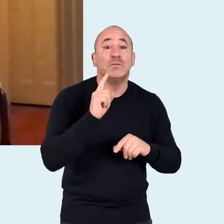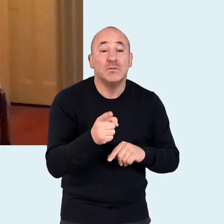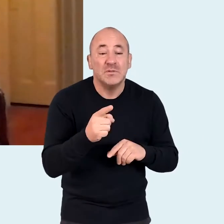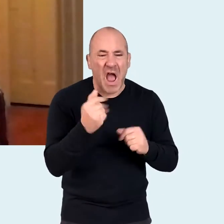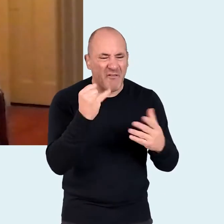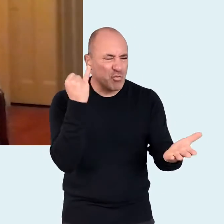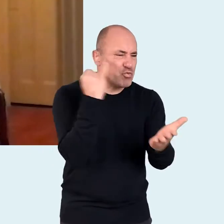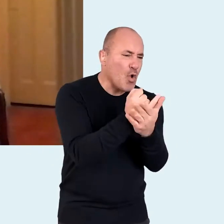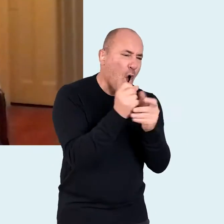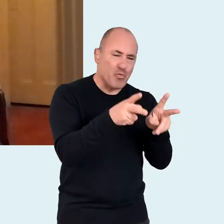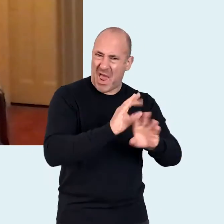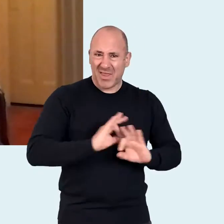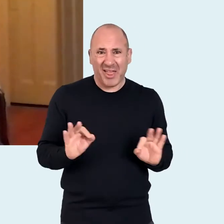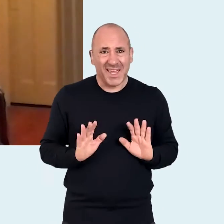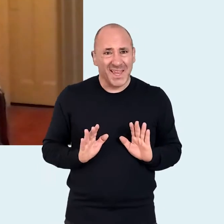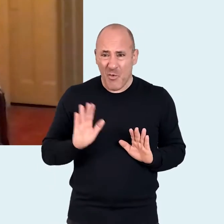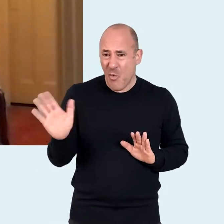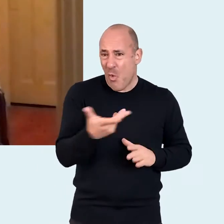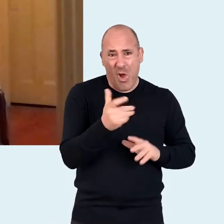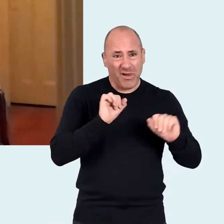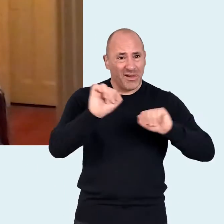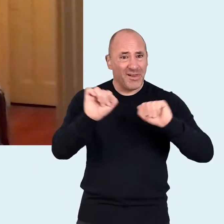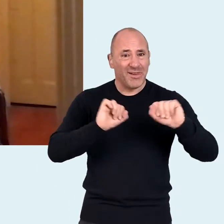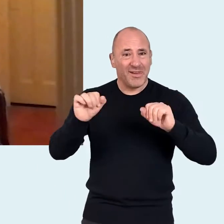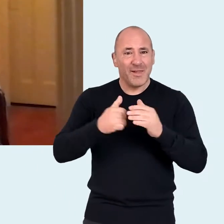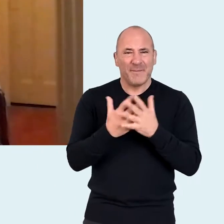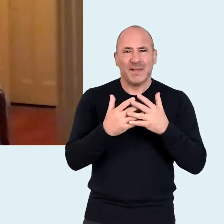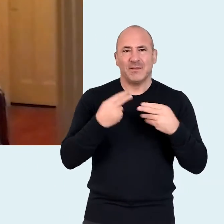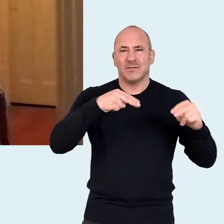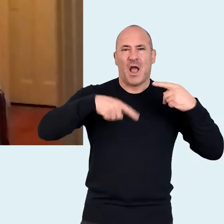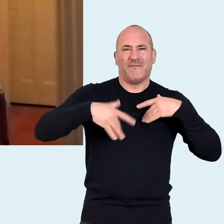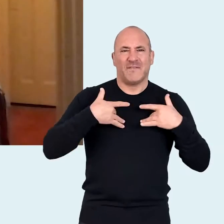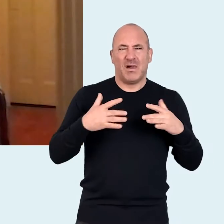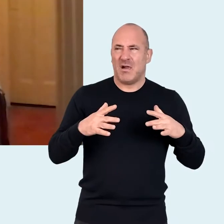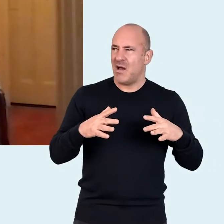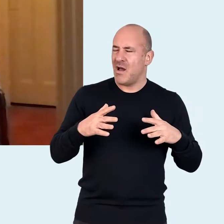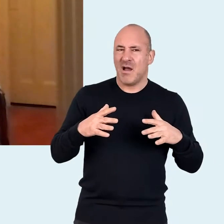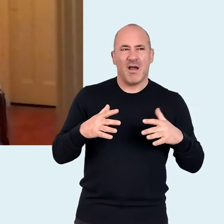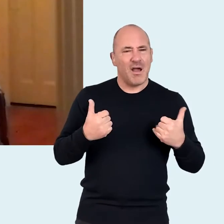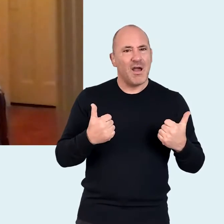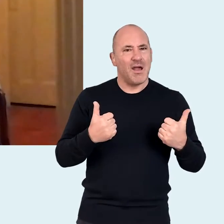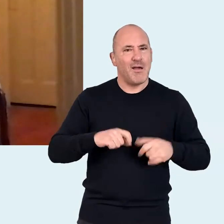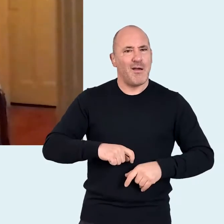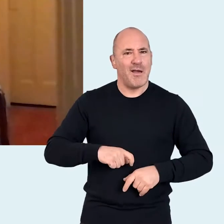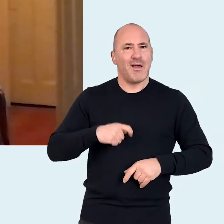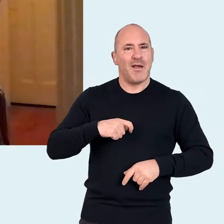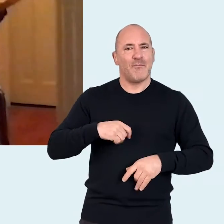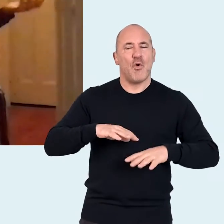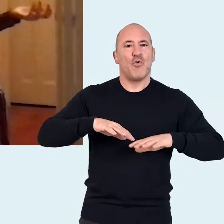no wrong way of moving. So this makes the dancers feel much more confident and start